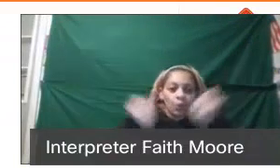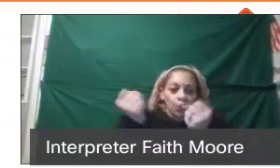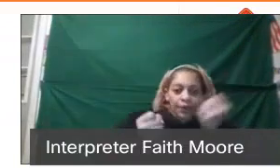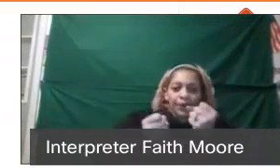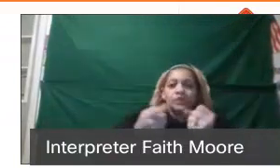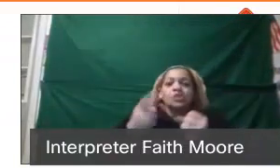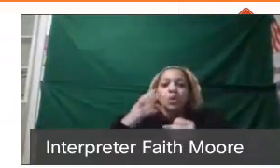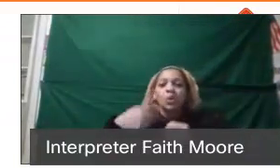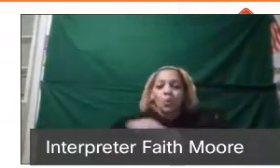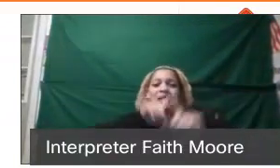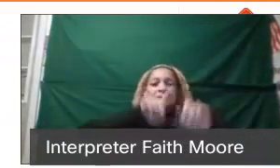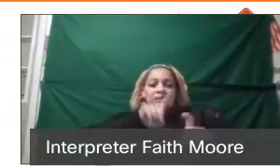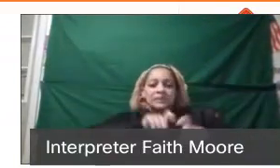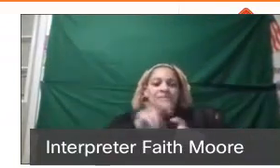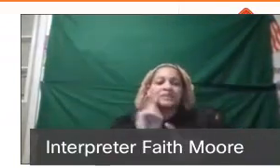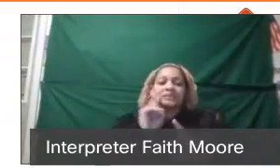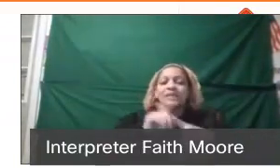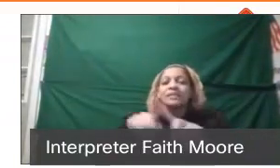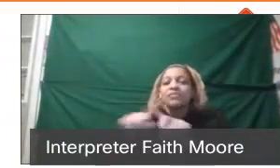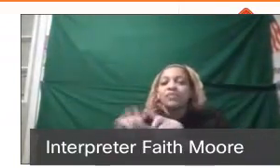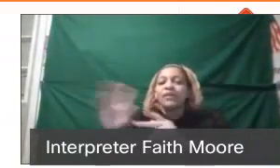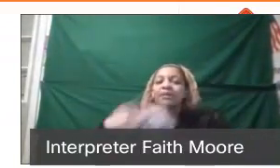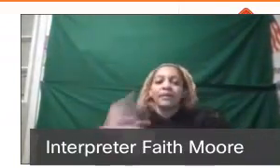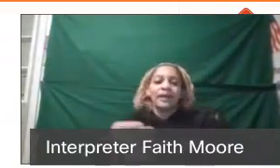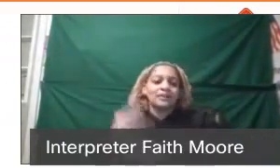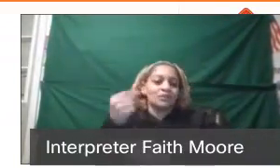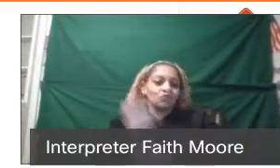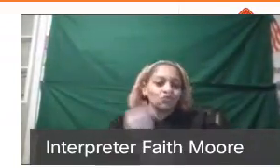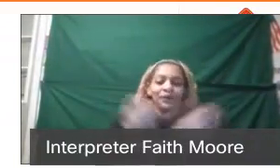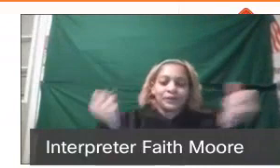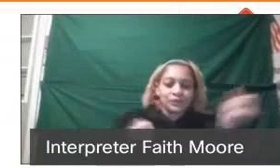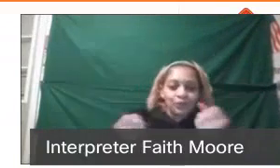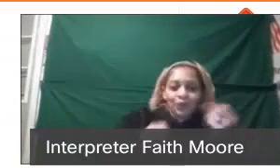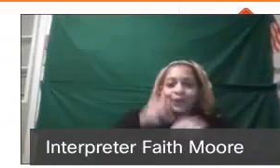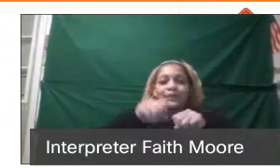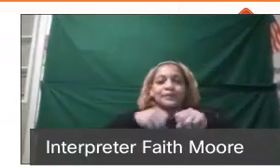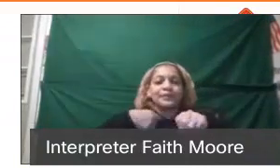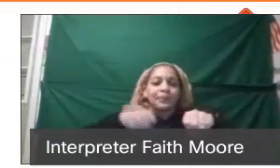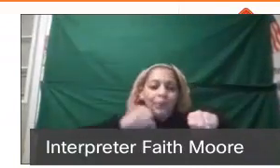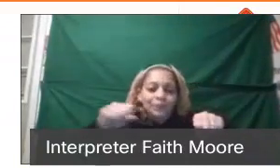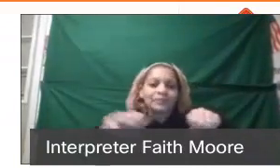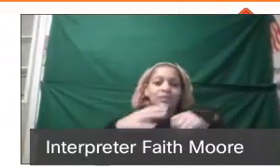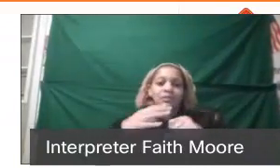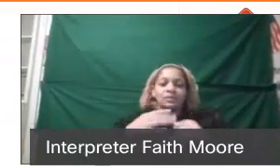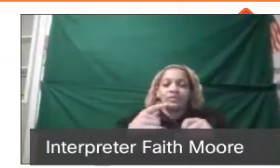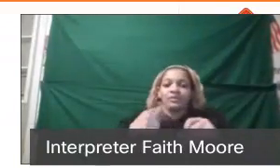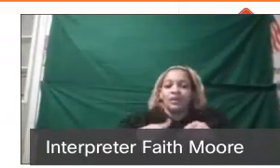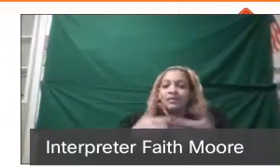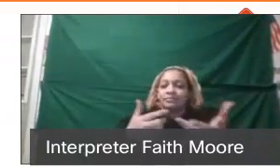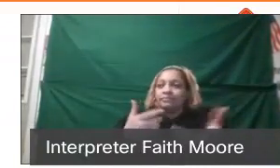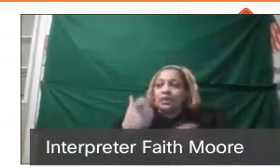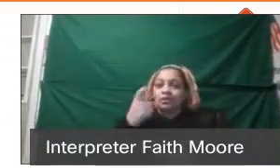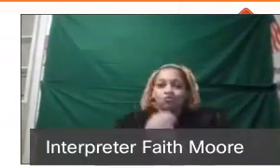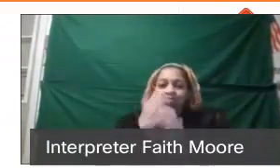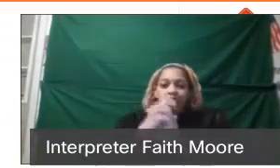And so we'll be checked. Can you give us a sense of are they like single unit trucks? Are we talking something like.